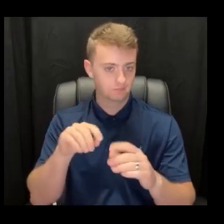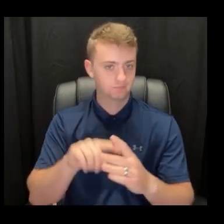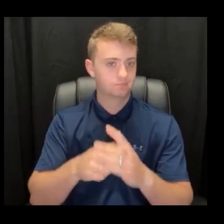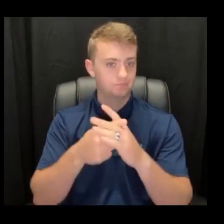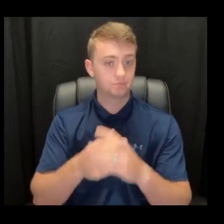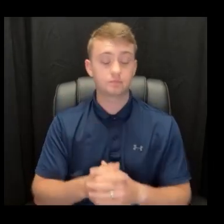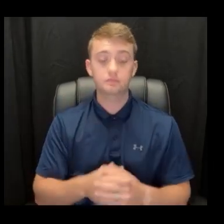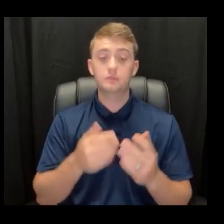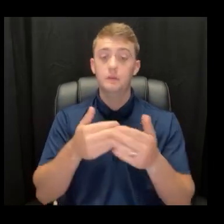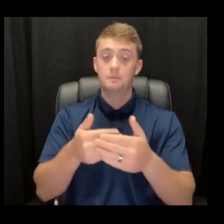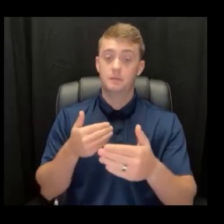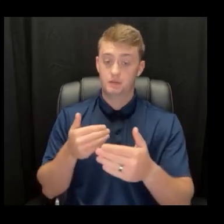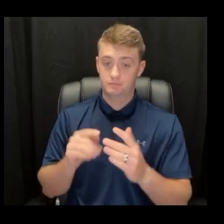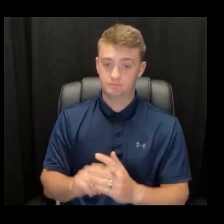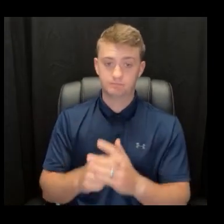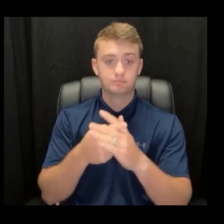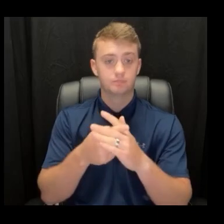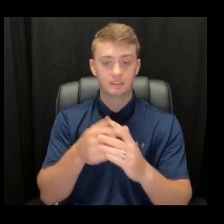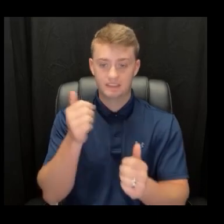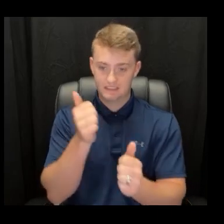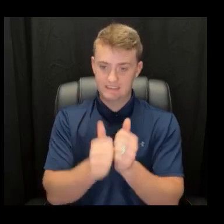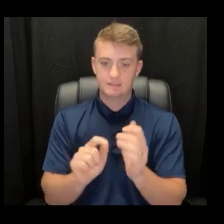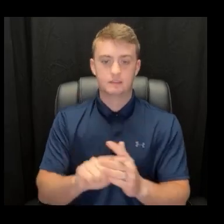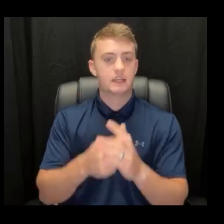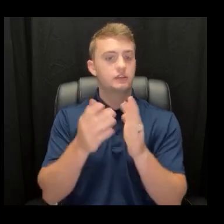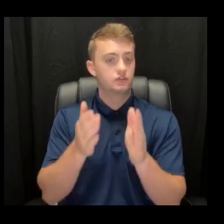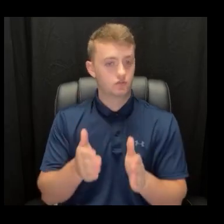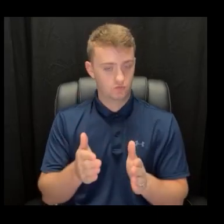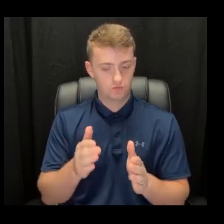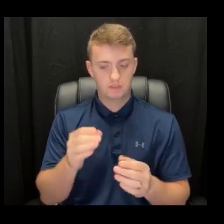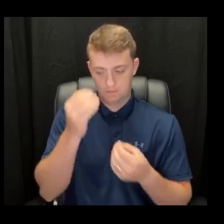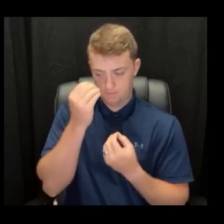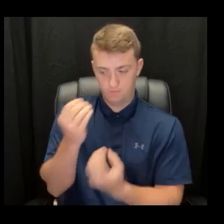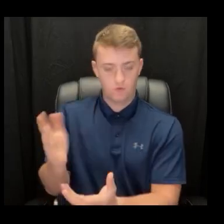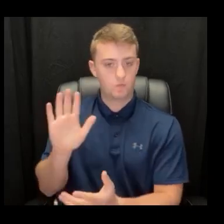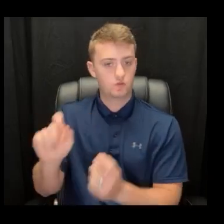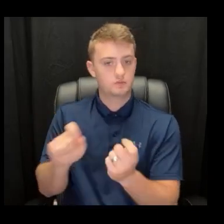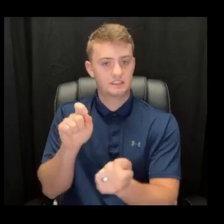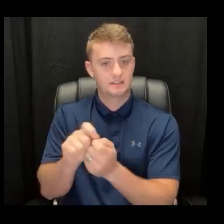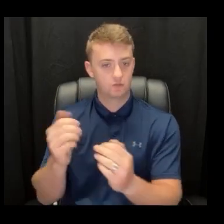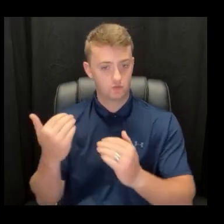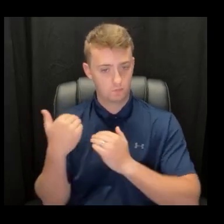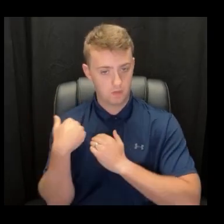Prior to the implementation, each implementer is informed of their specific responsibilities